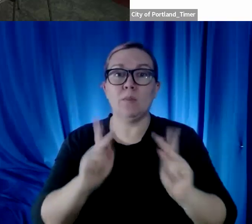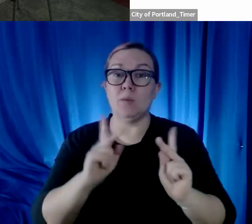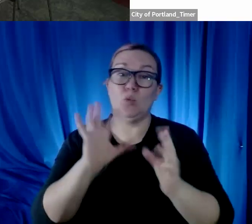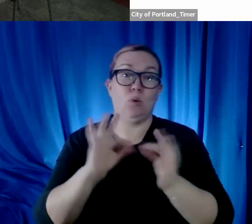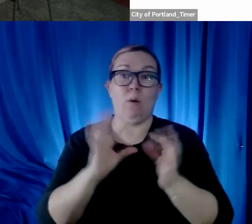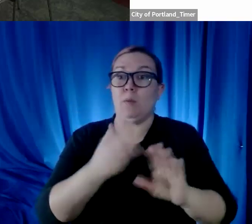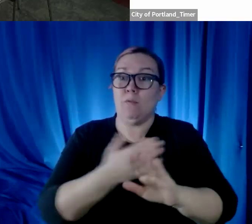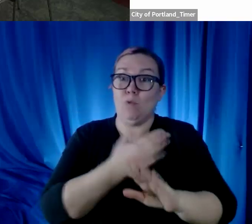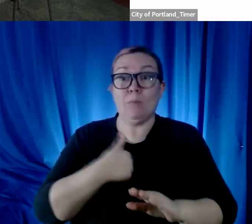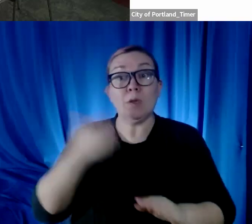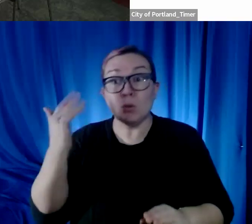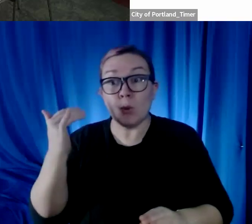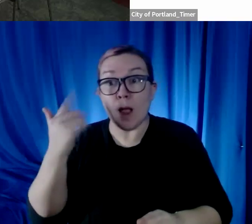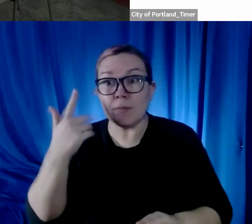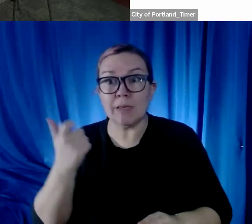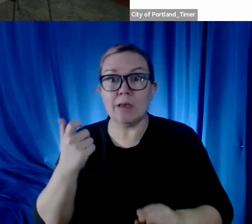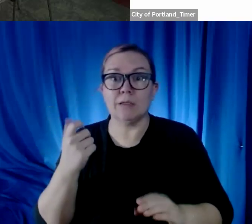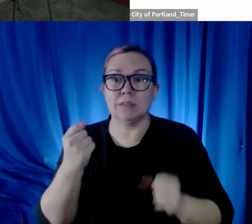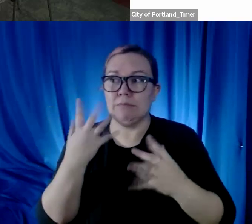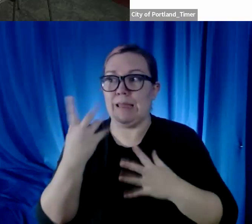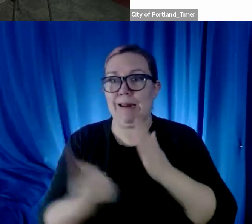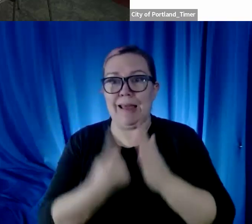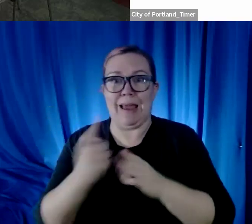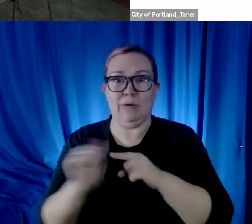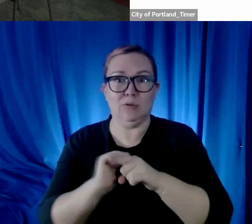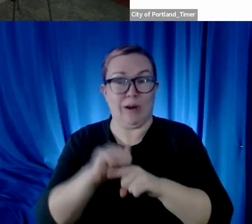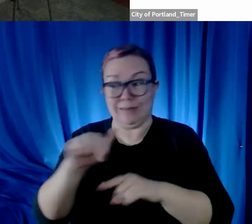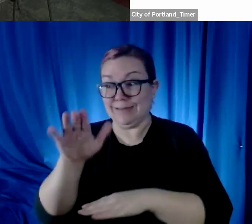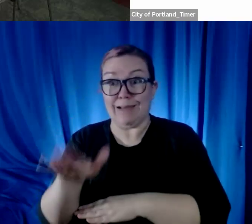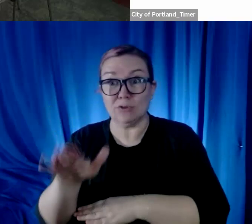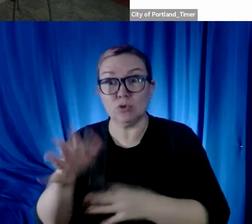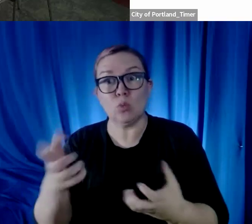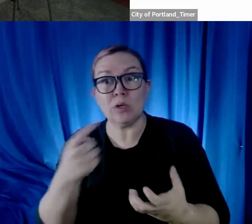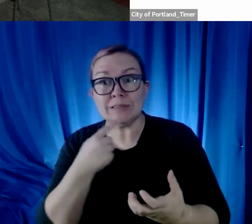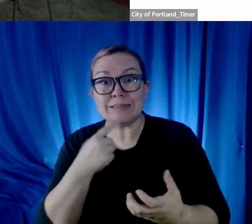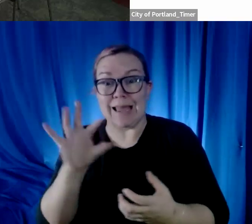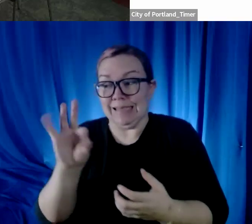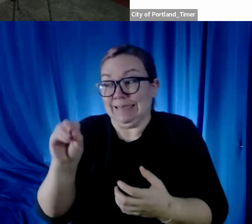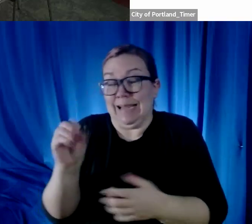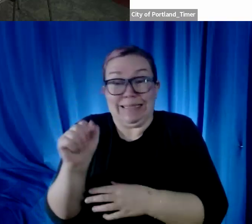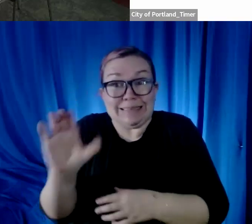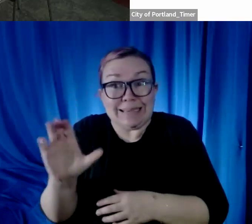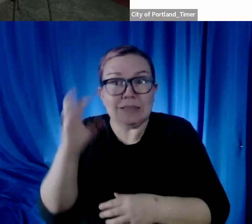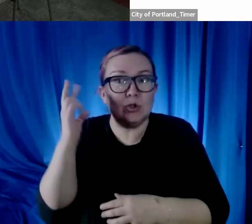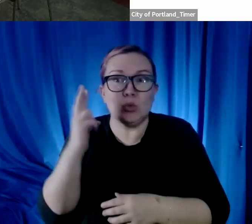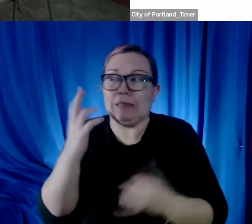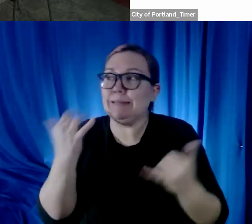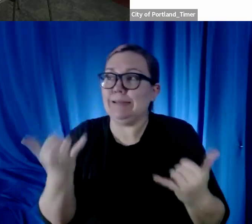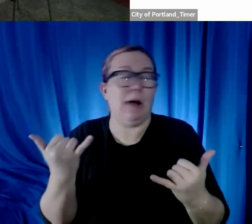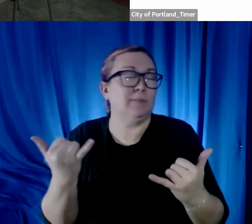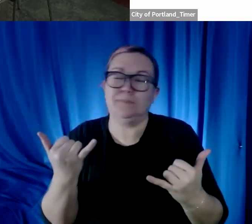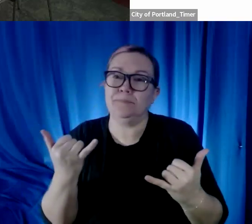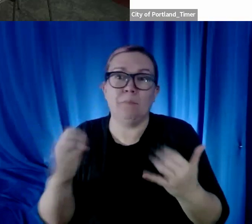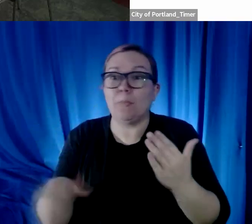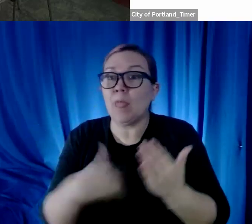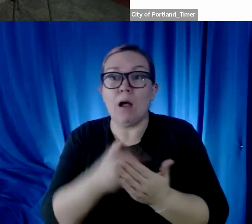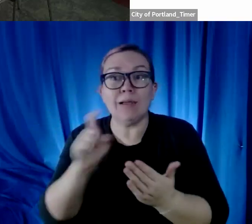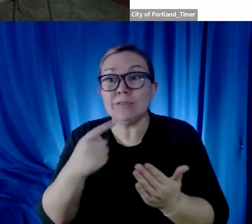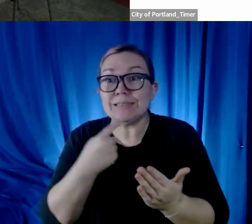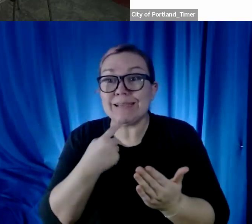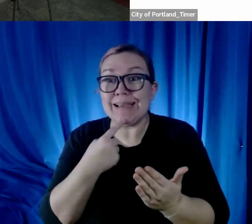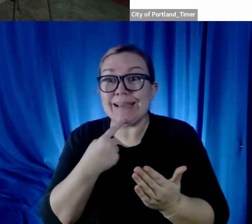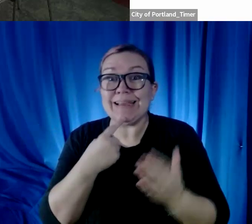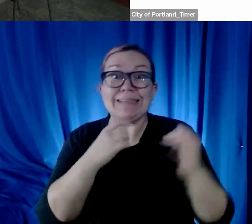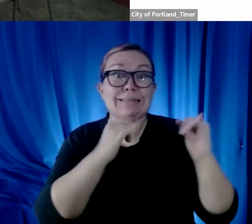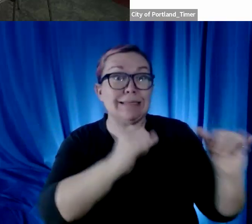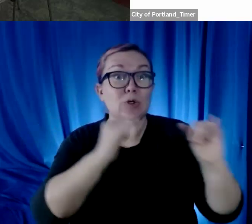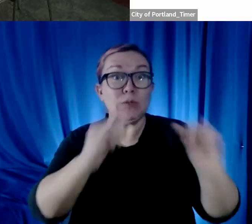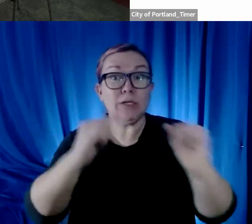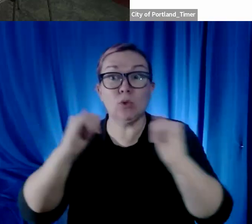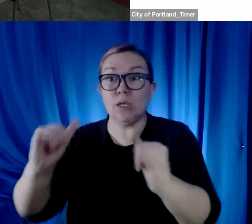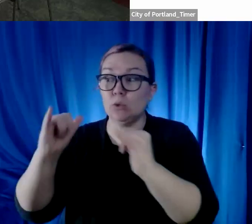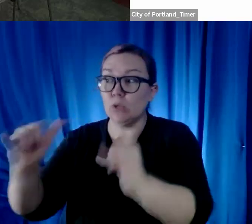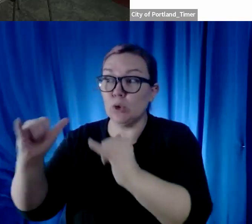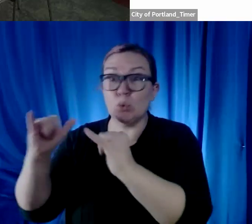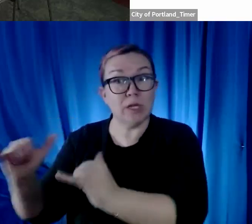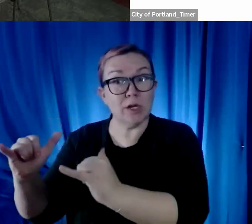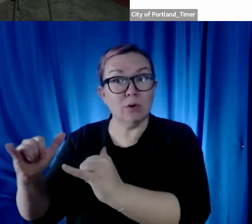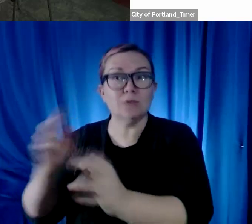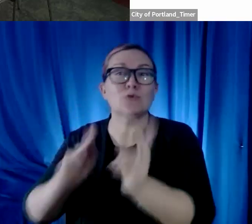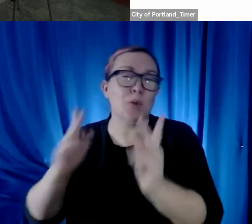Because after hours of practicing this afternoon, what I wanted to say in 90 seconds, I realize now All I have to say is ditto, ditto, ditto and ditto to those who have gone before me.